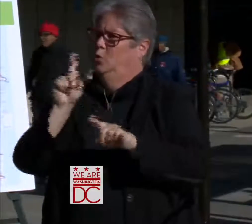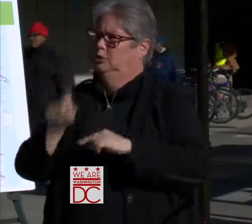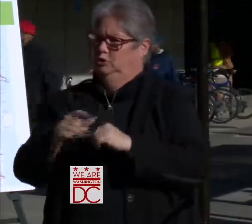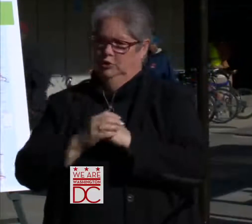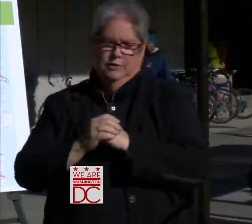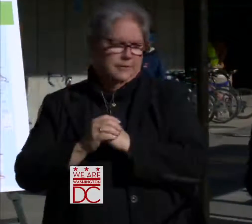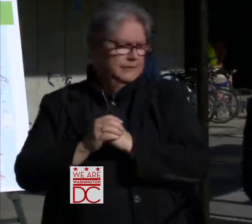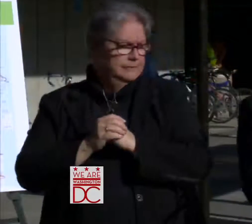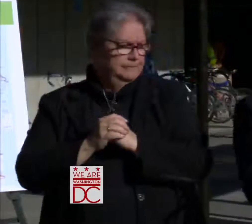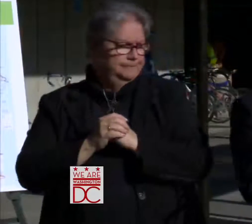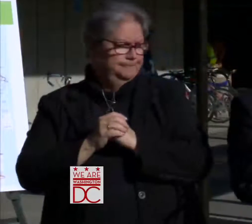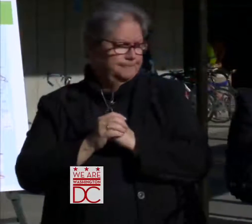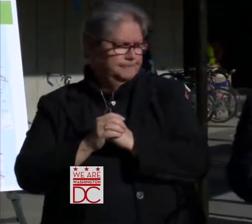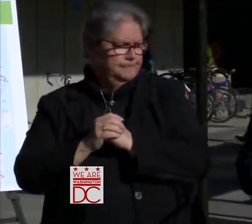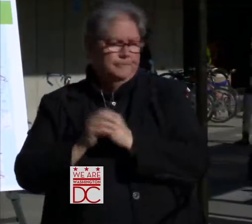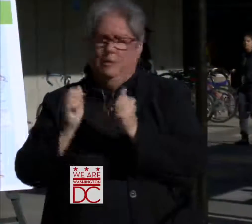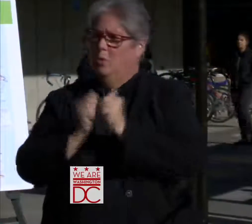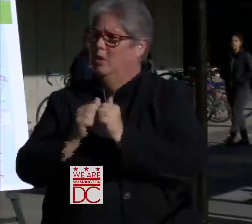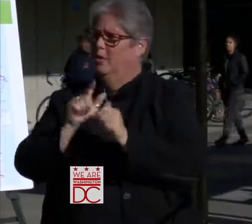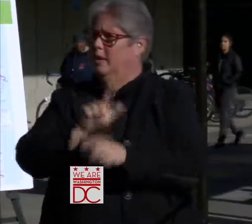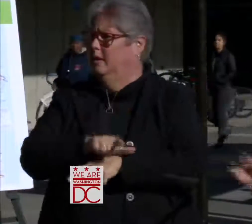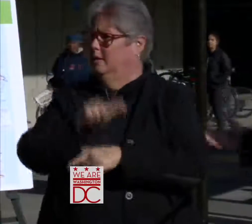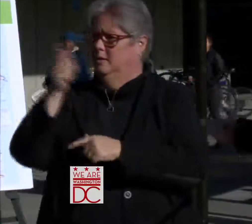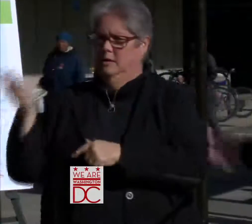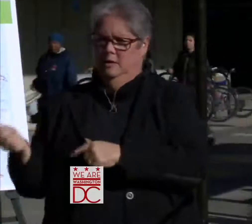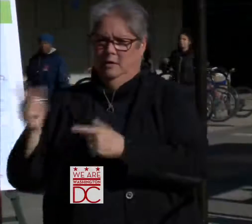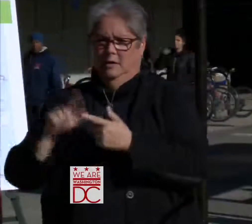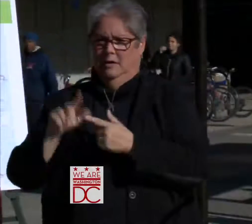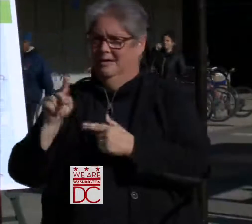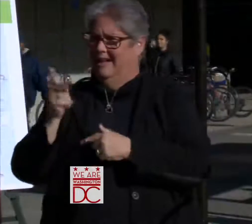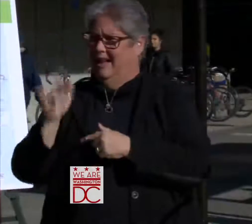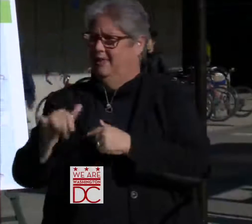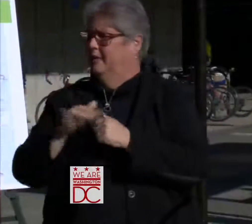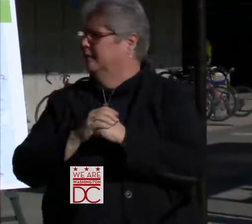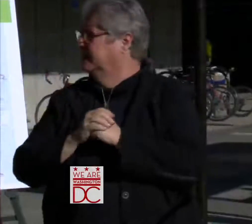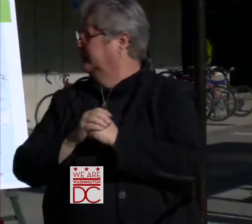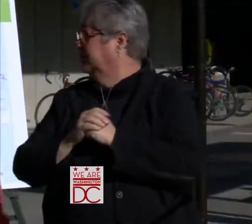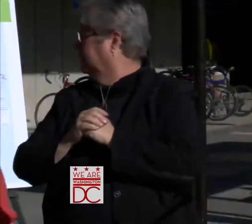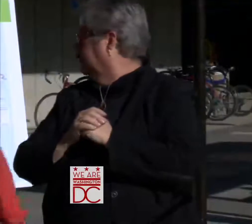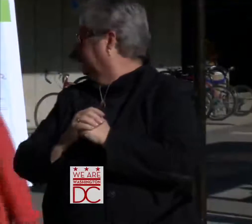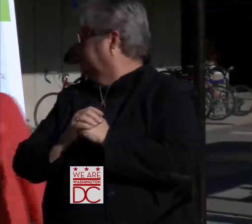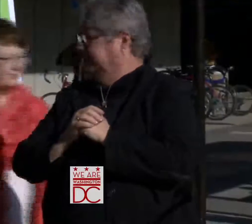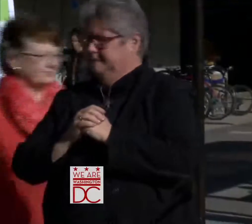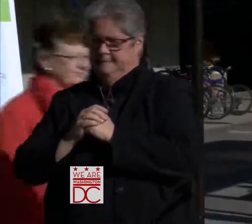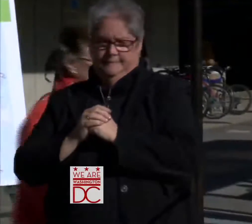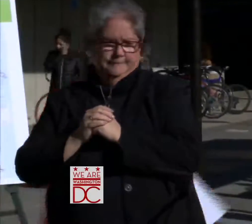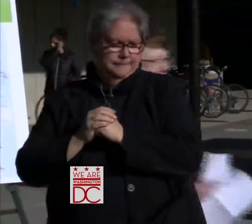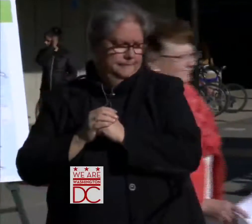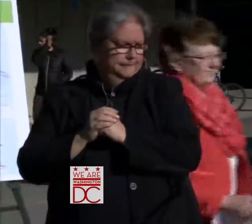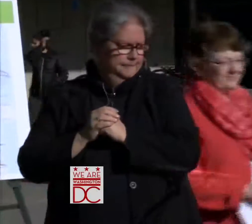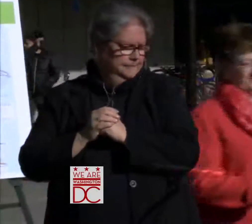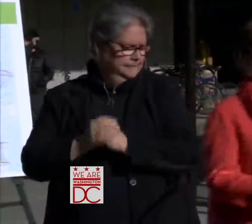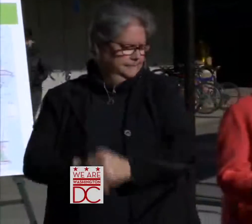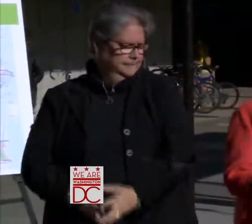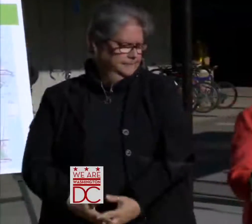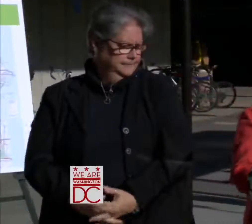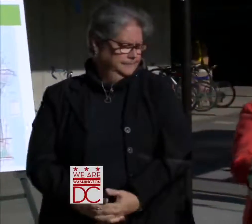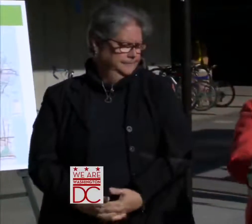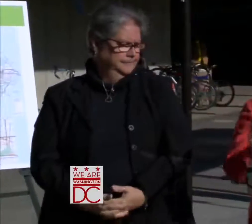WITH THAT, I WILL TURN IT OVER TO KATHY OUR BOARD MEMBER.